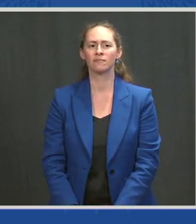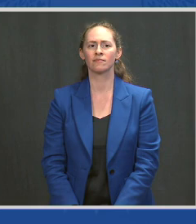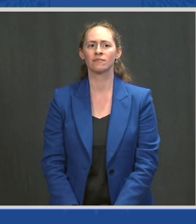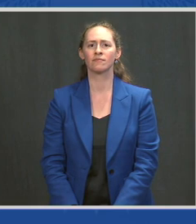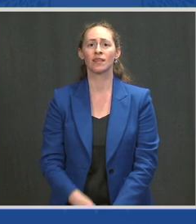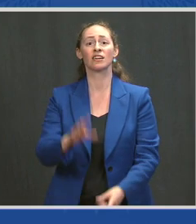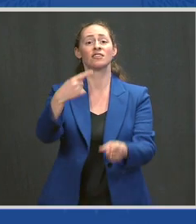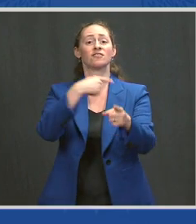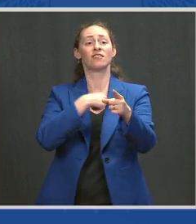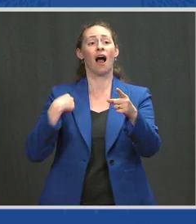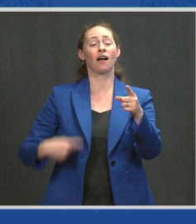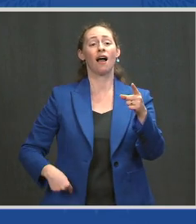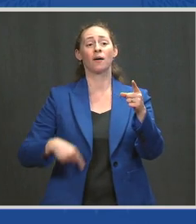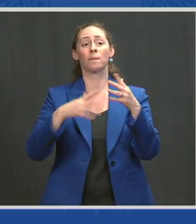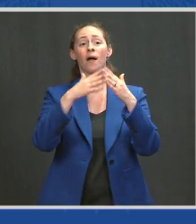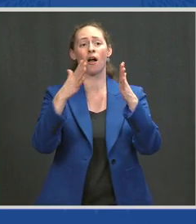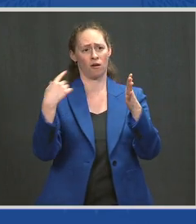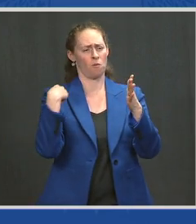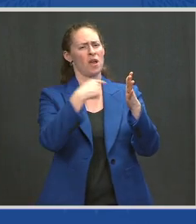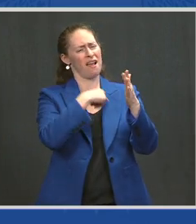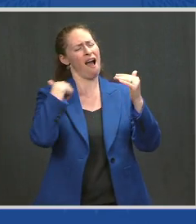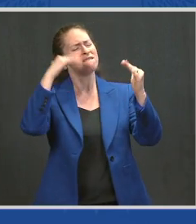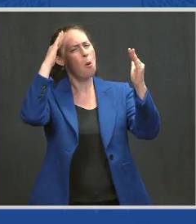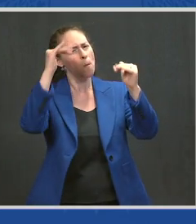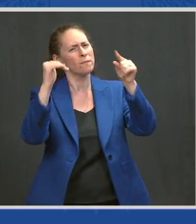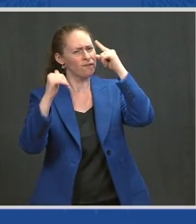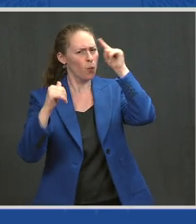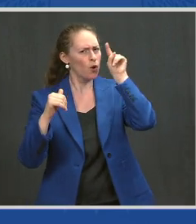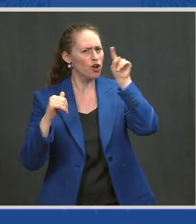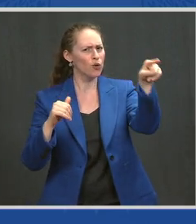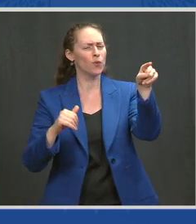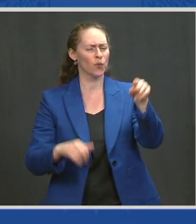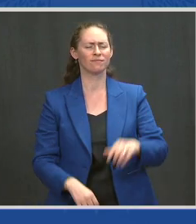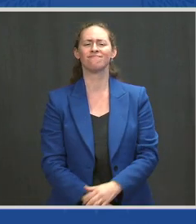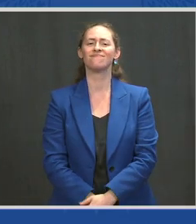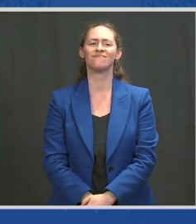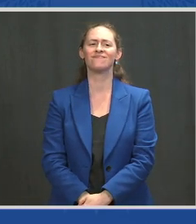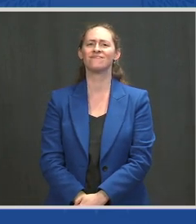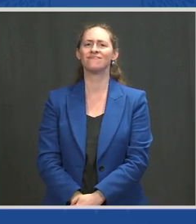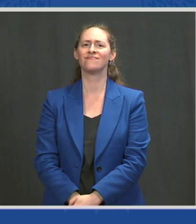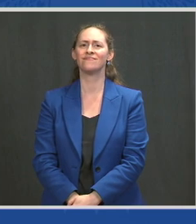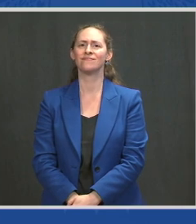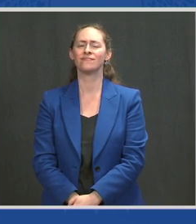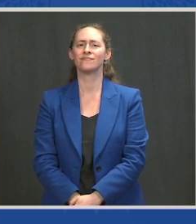of the detained Americans came up and we discussed it. We're going to follow through with that discussion.